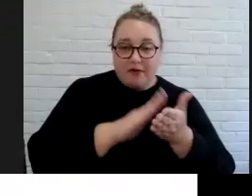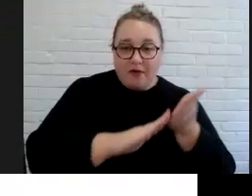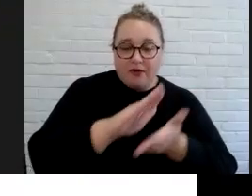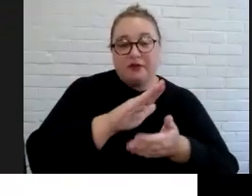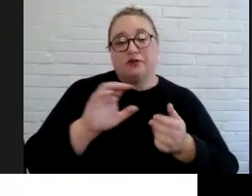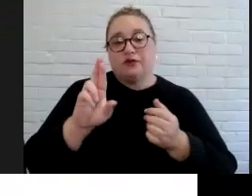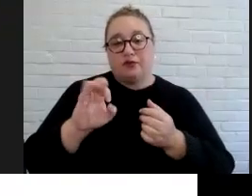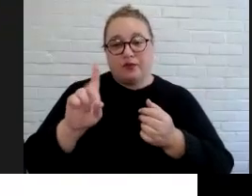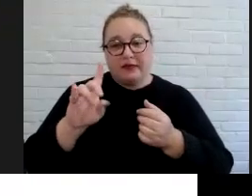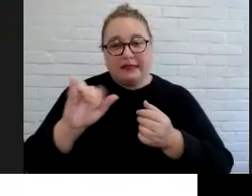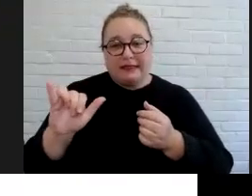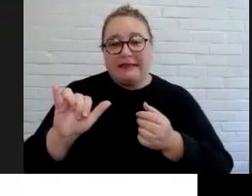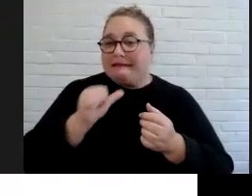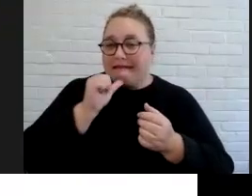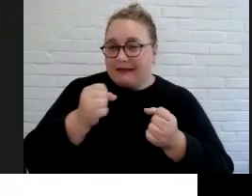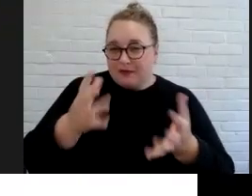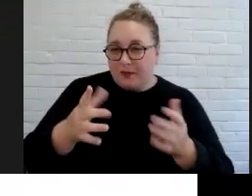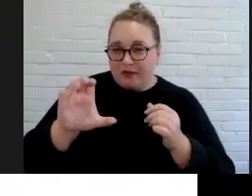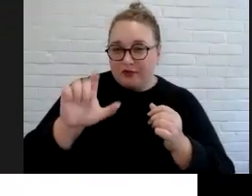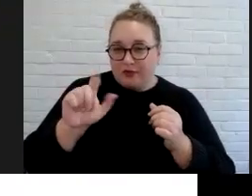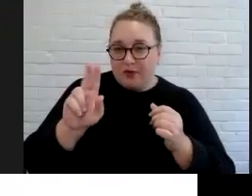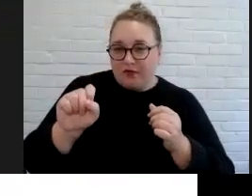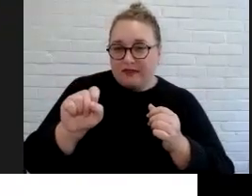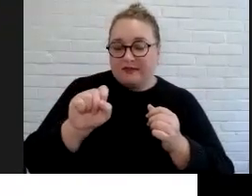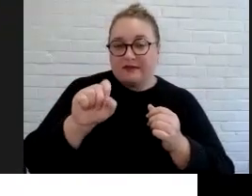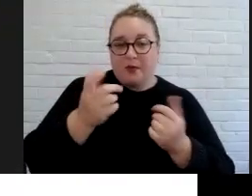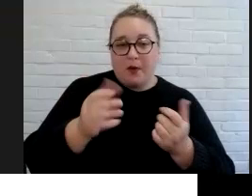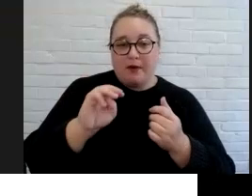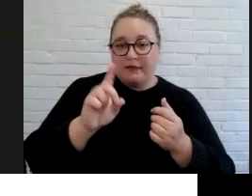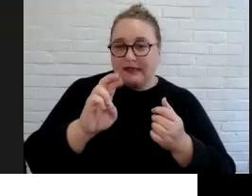That we now have some leverage, to make a case.